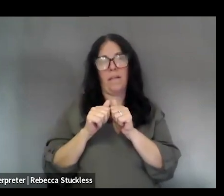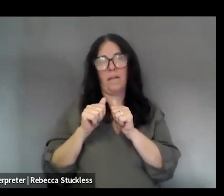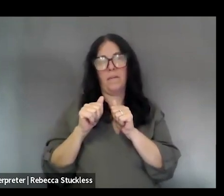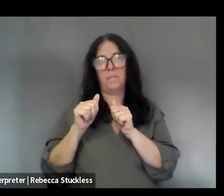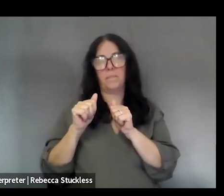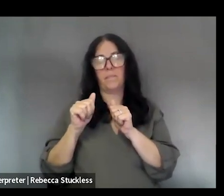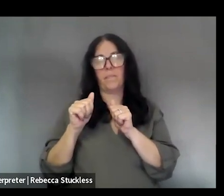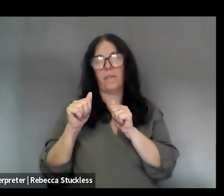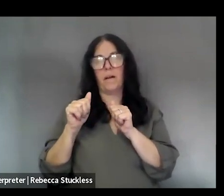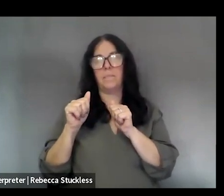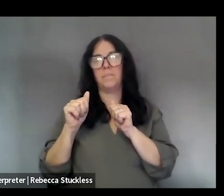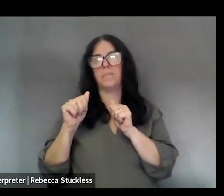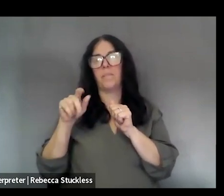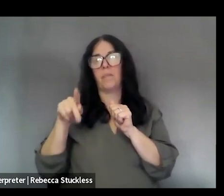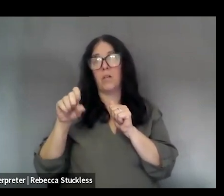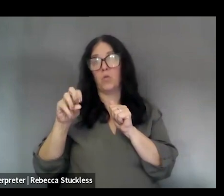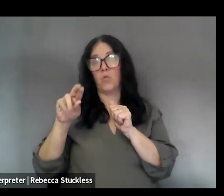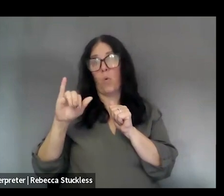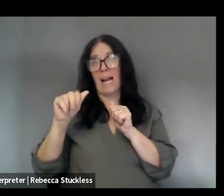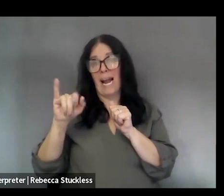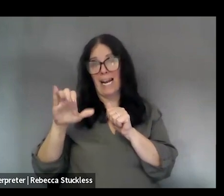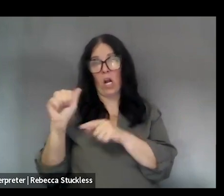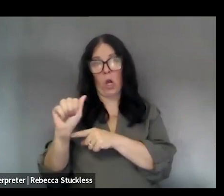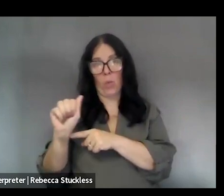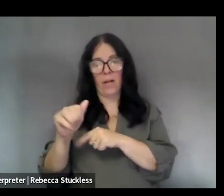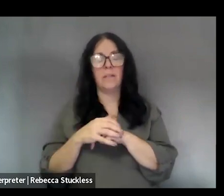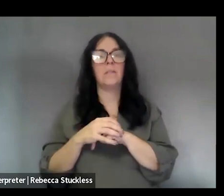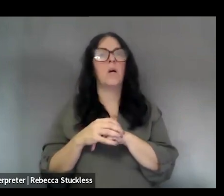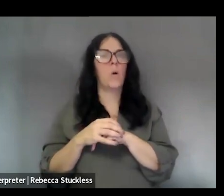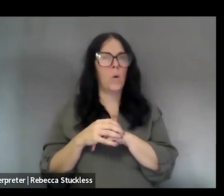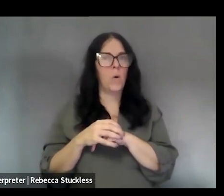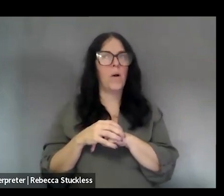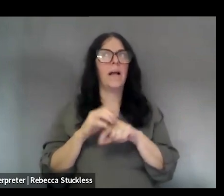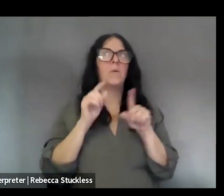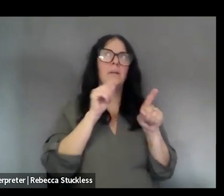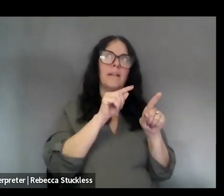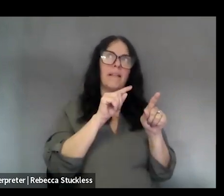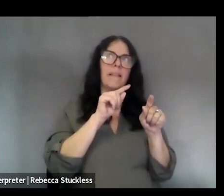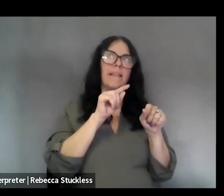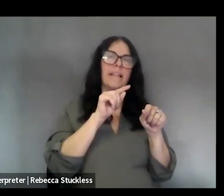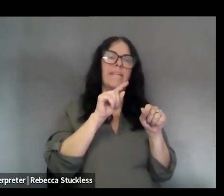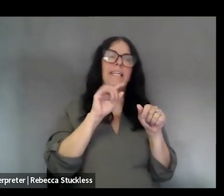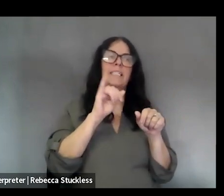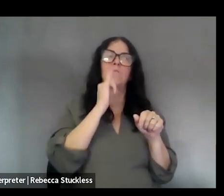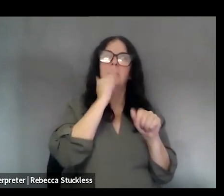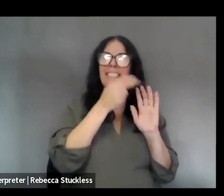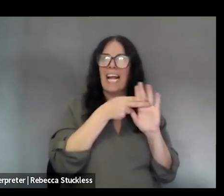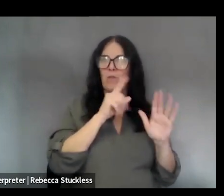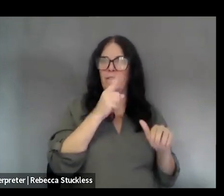a misdiagnosis. The first rheumatologist was in the - was in the region, right, but not exactly. Now I know